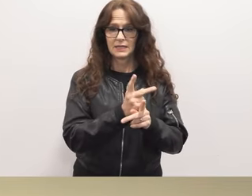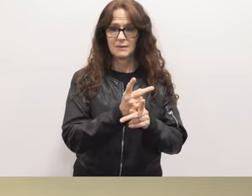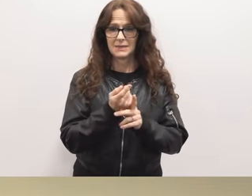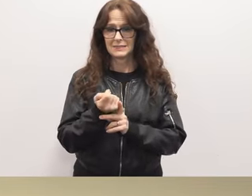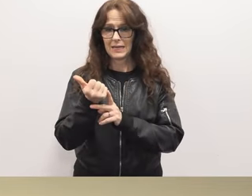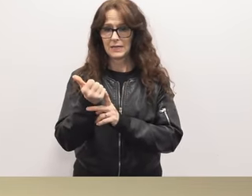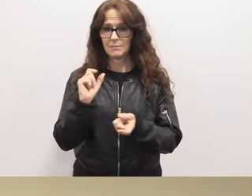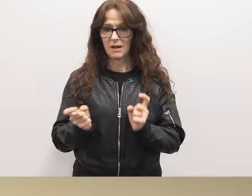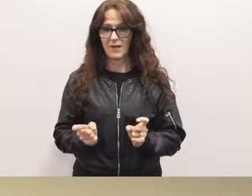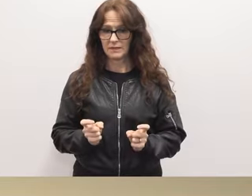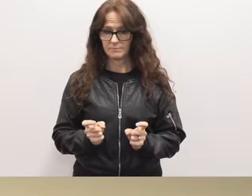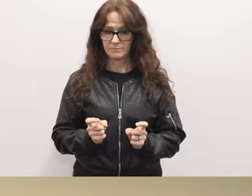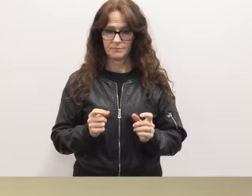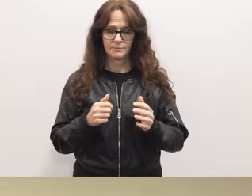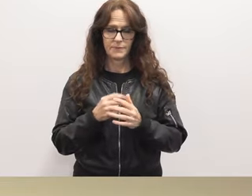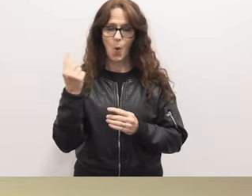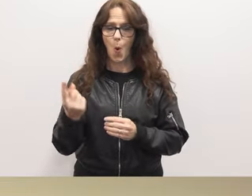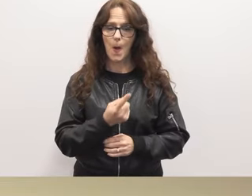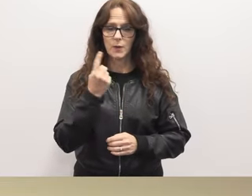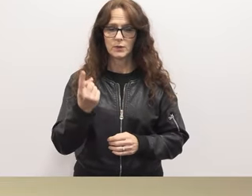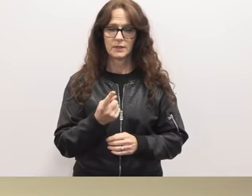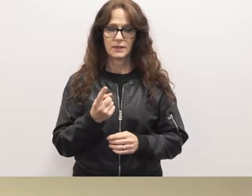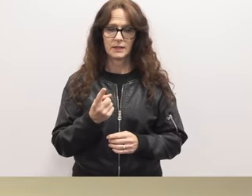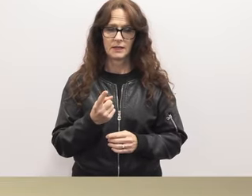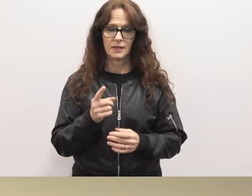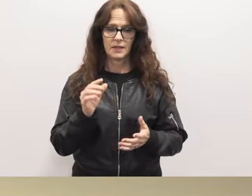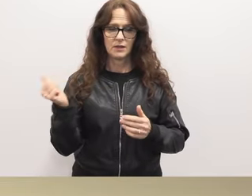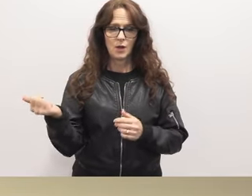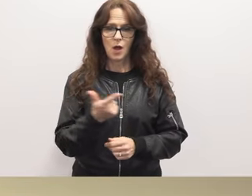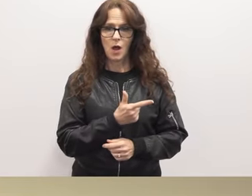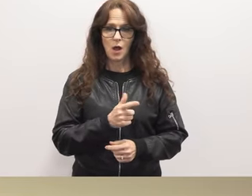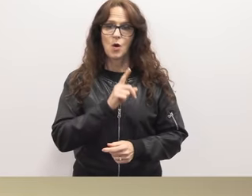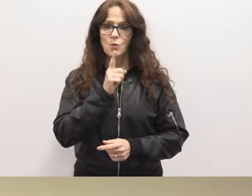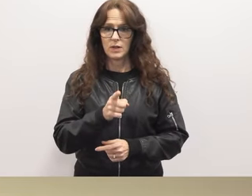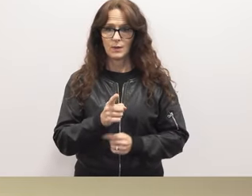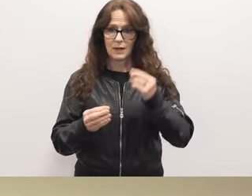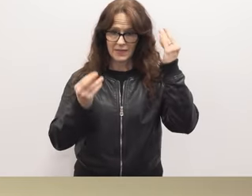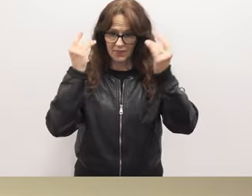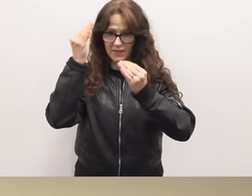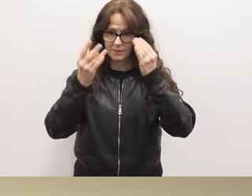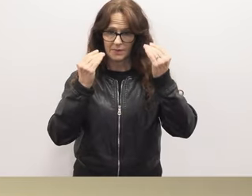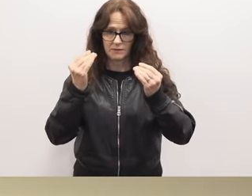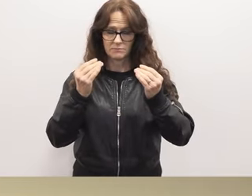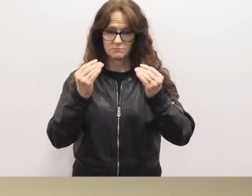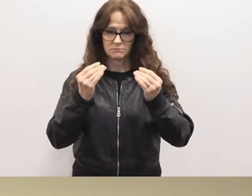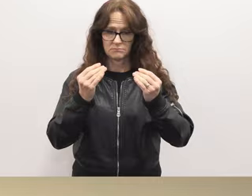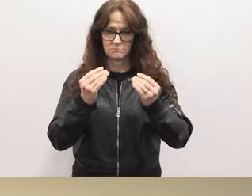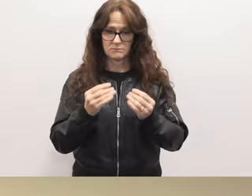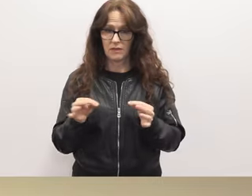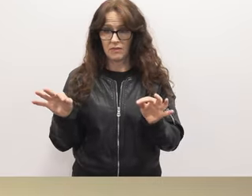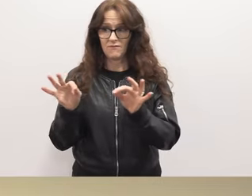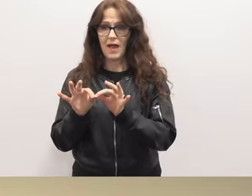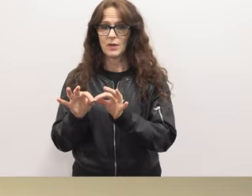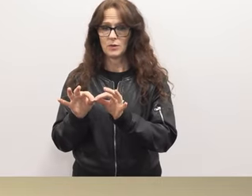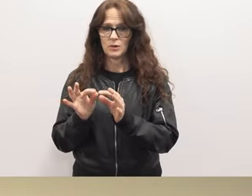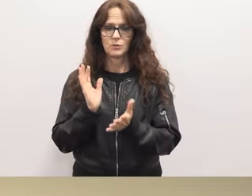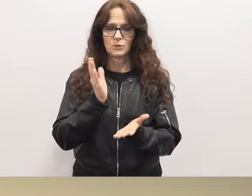And then only on the ones that you all really want to consider and give credence to, then we'll stop and ask your staff